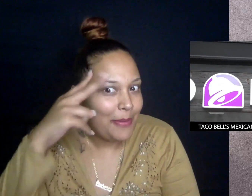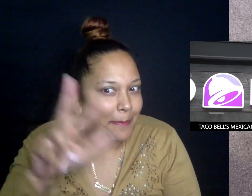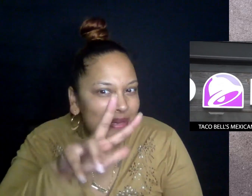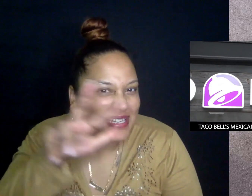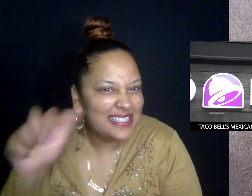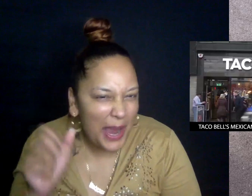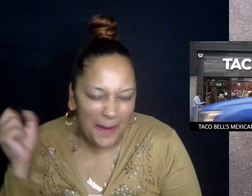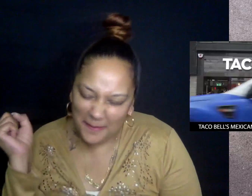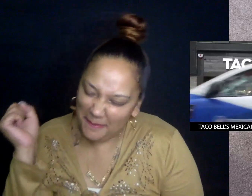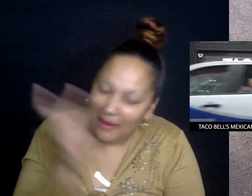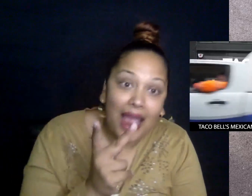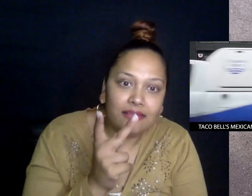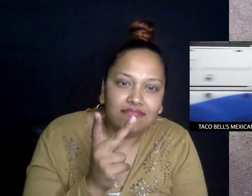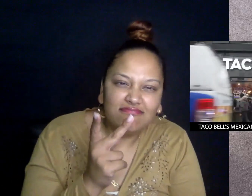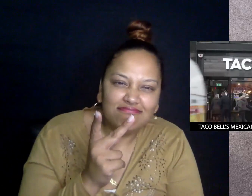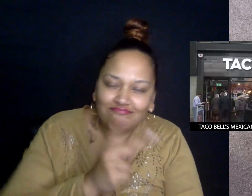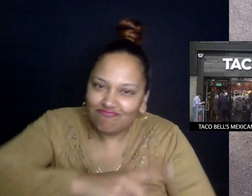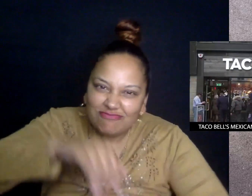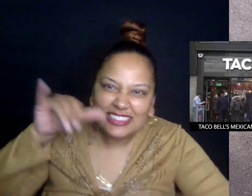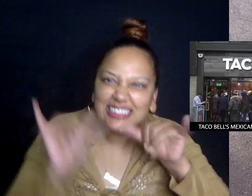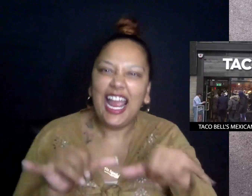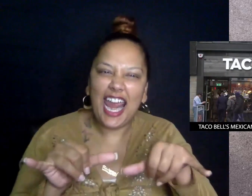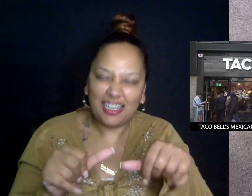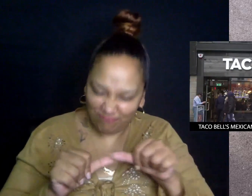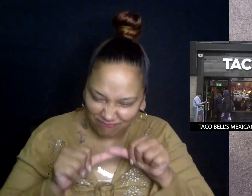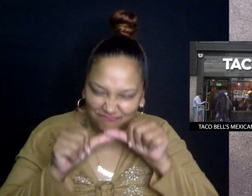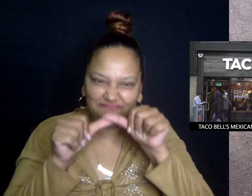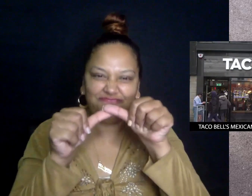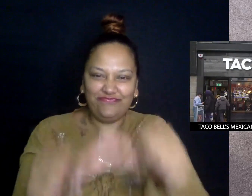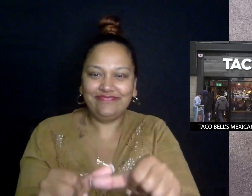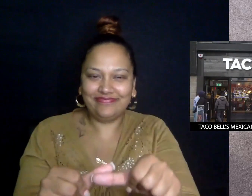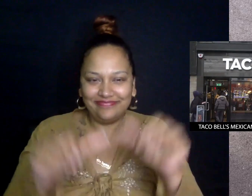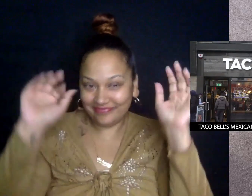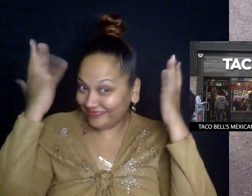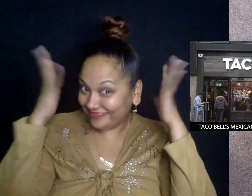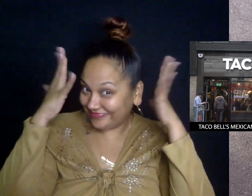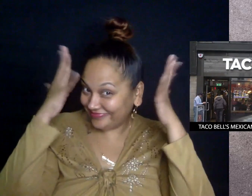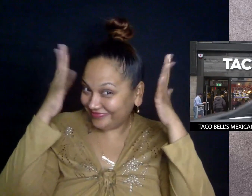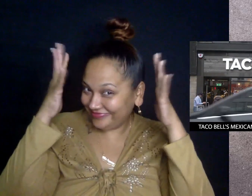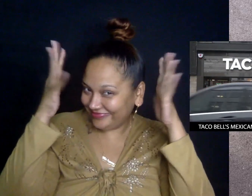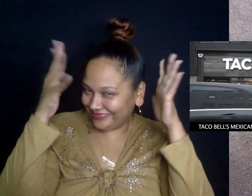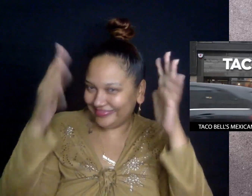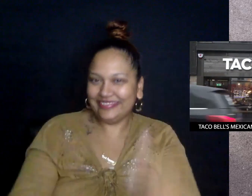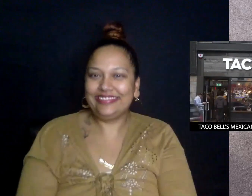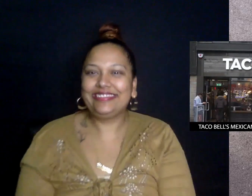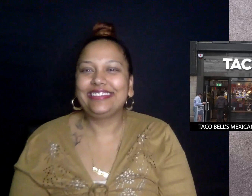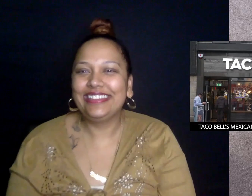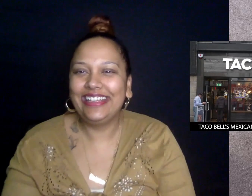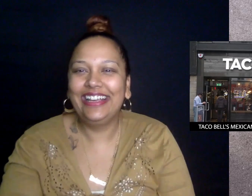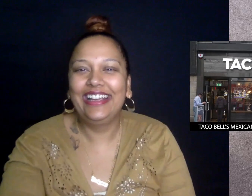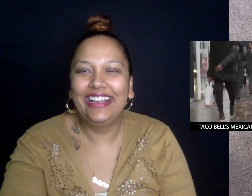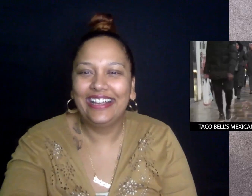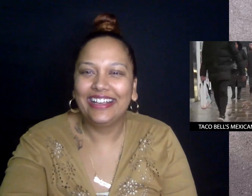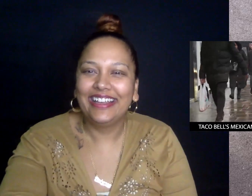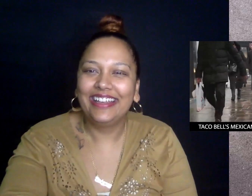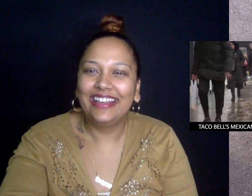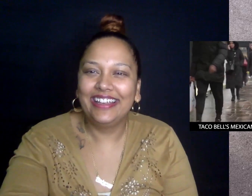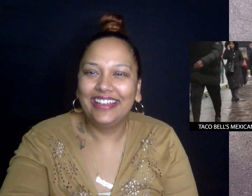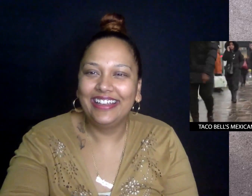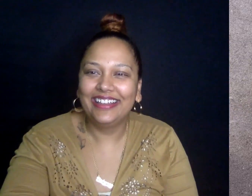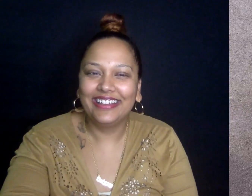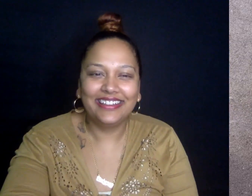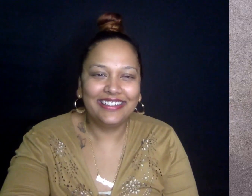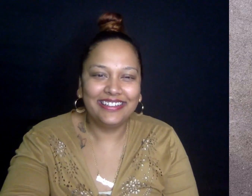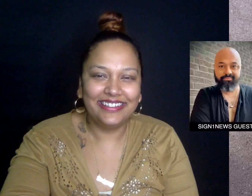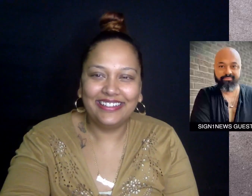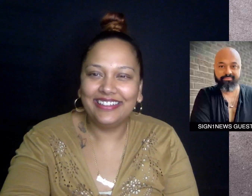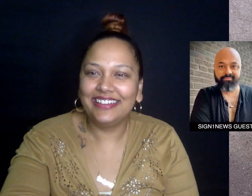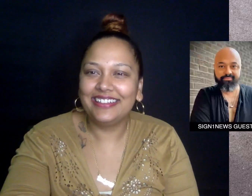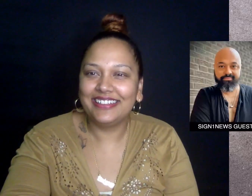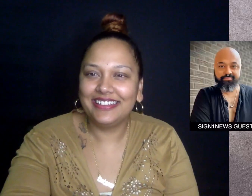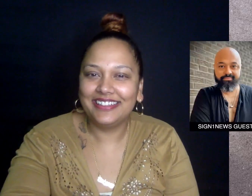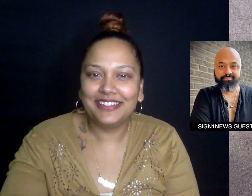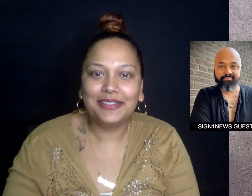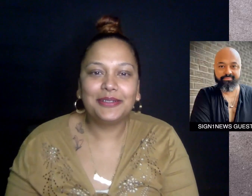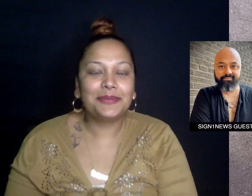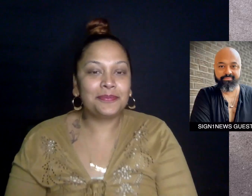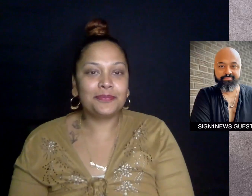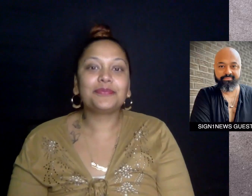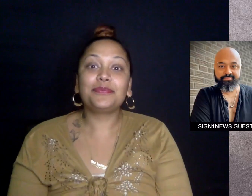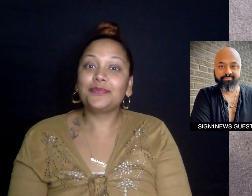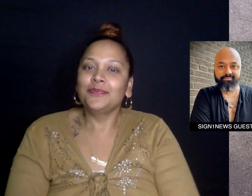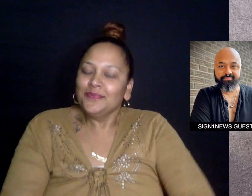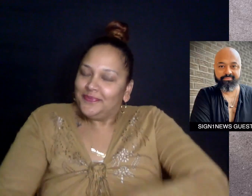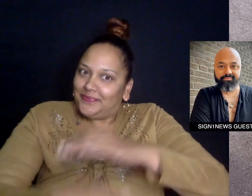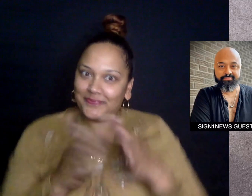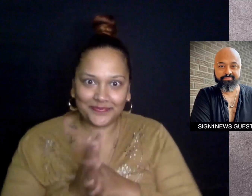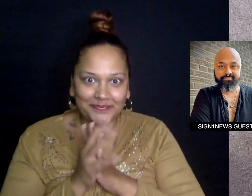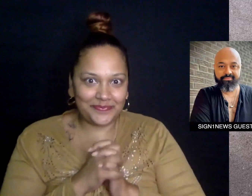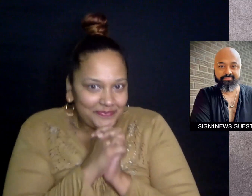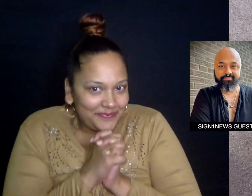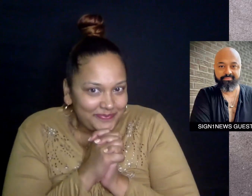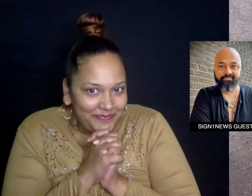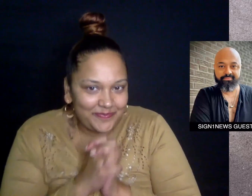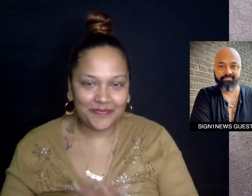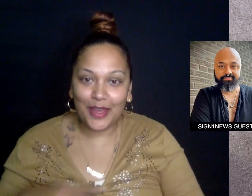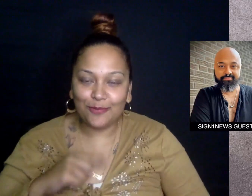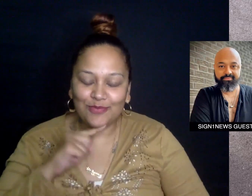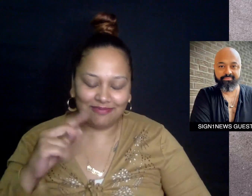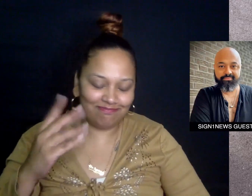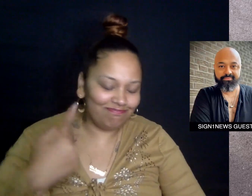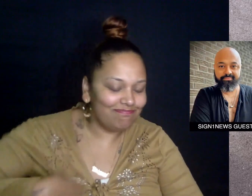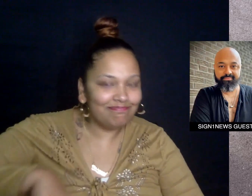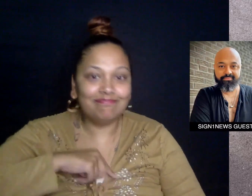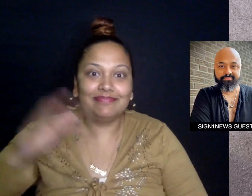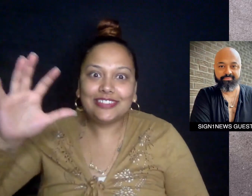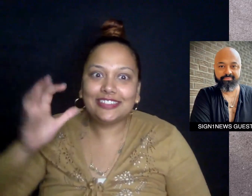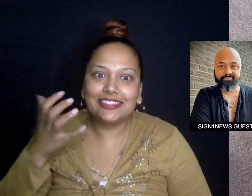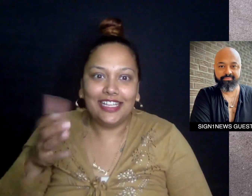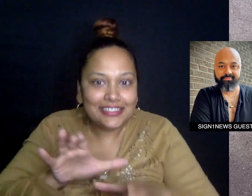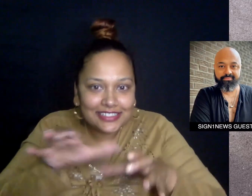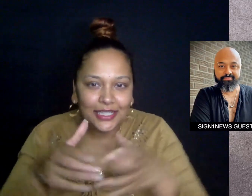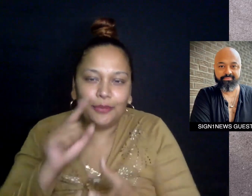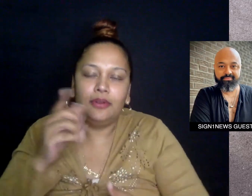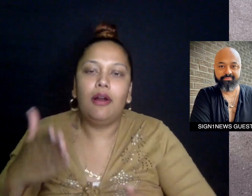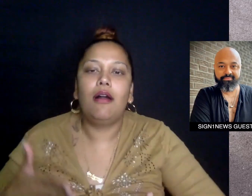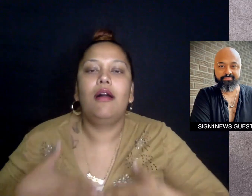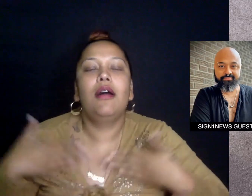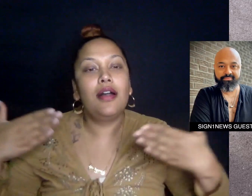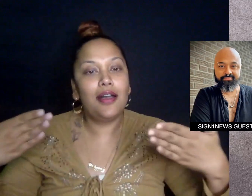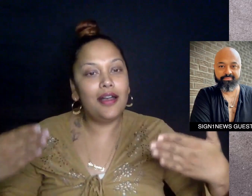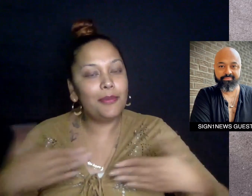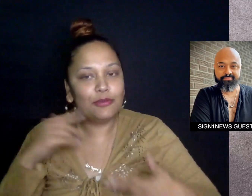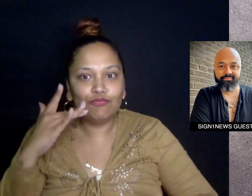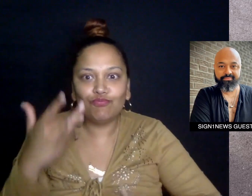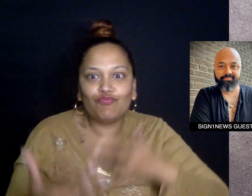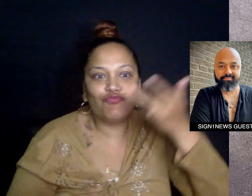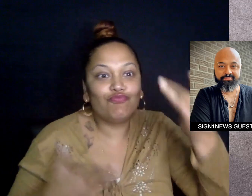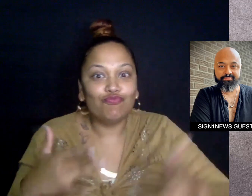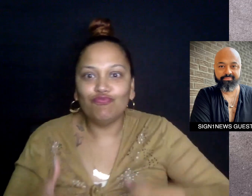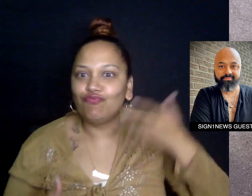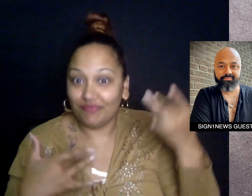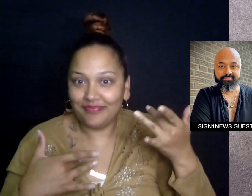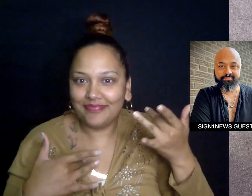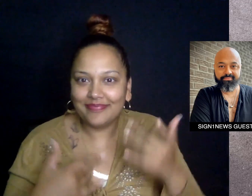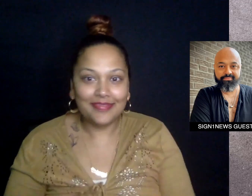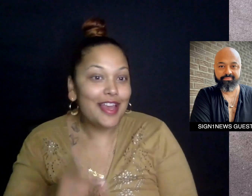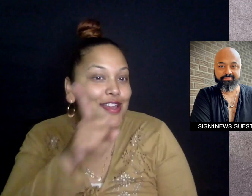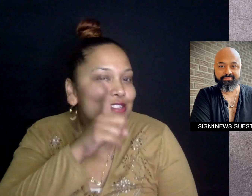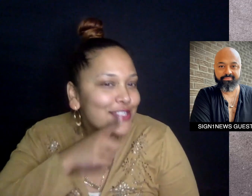on September 15 Mexican pizza is here to stay